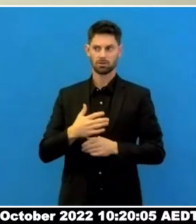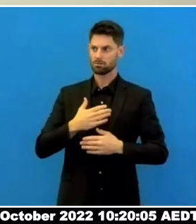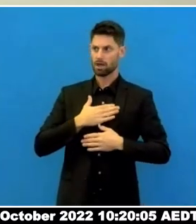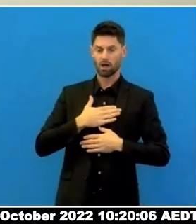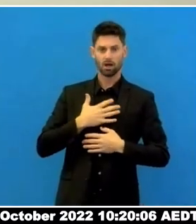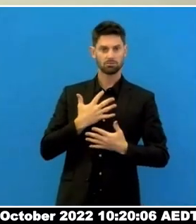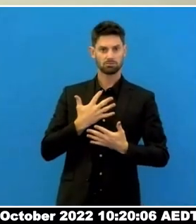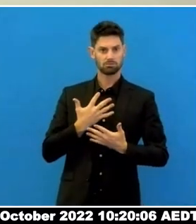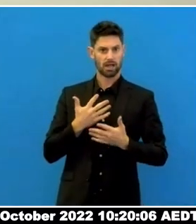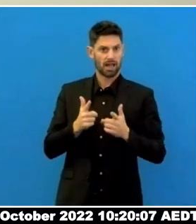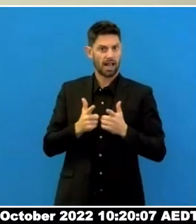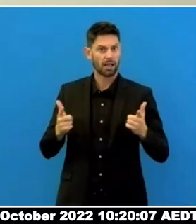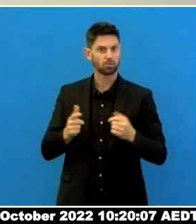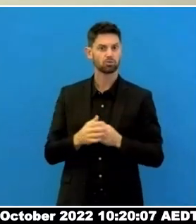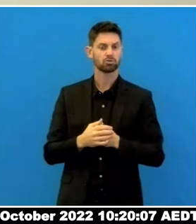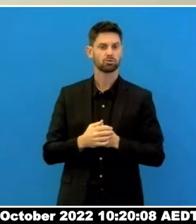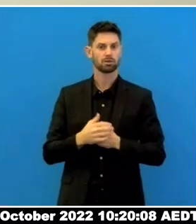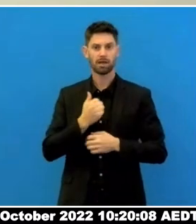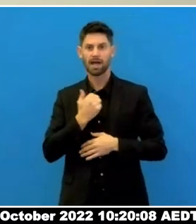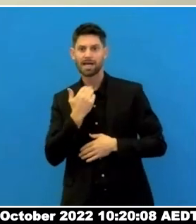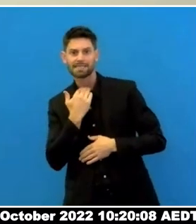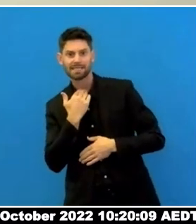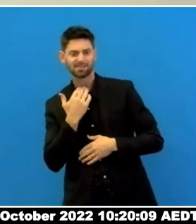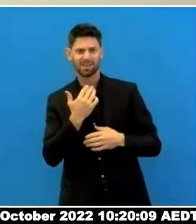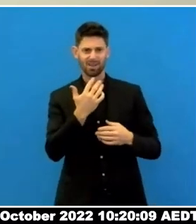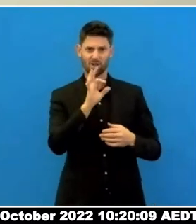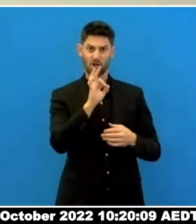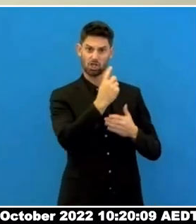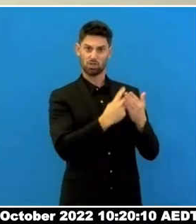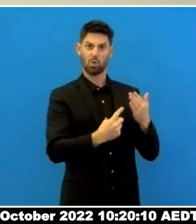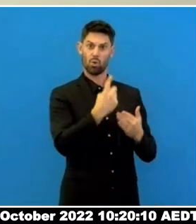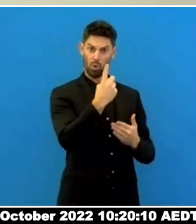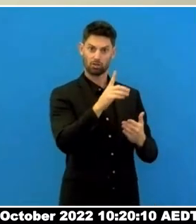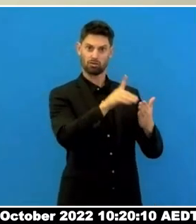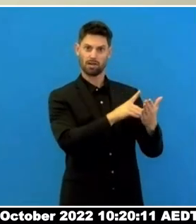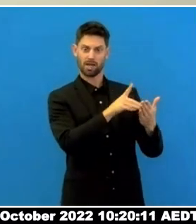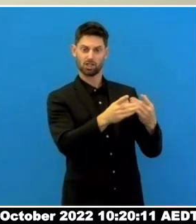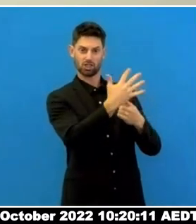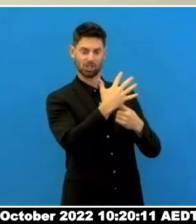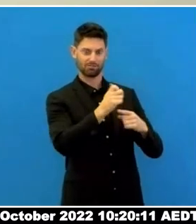So, cultural safety was identified by many project participants